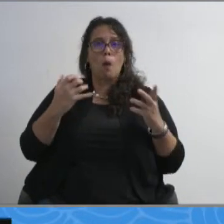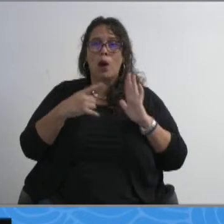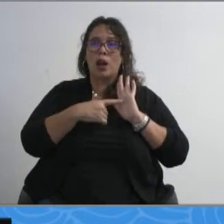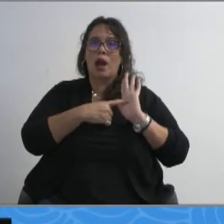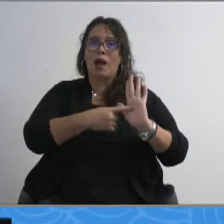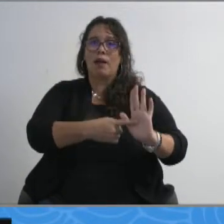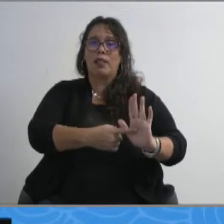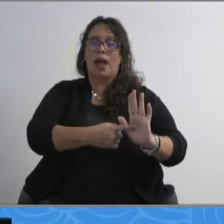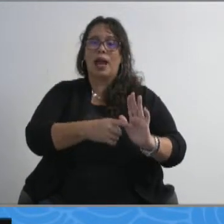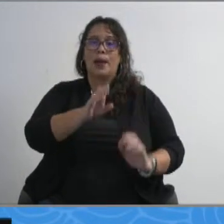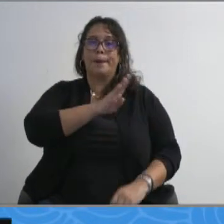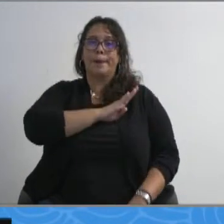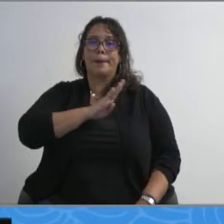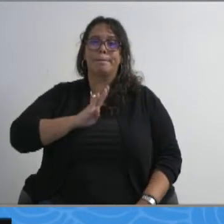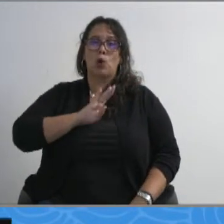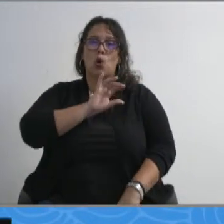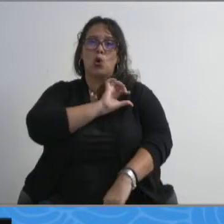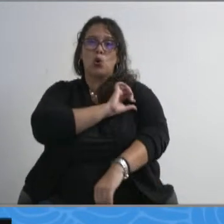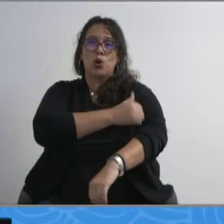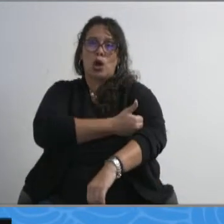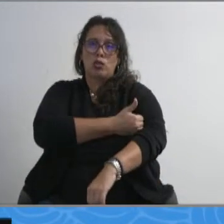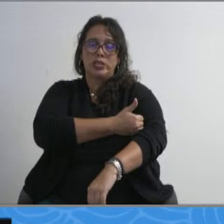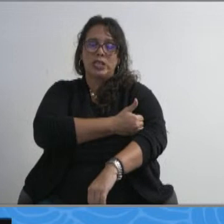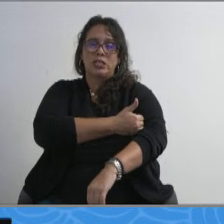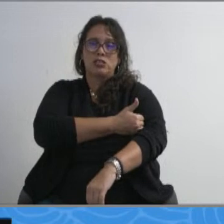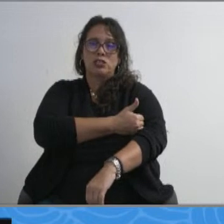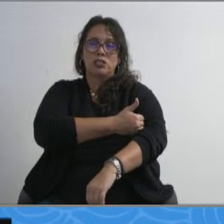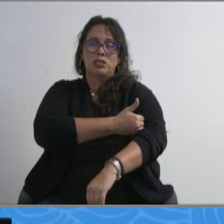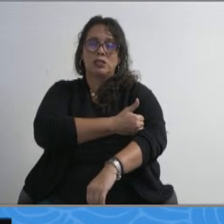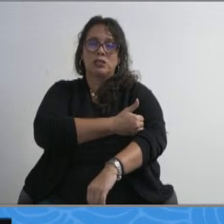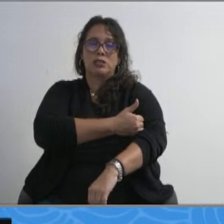that our board authorizations, we have...